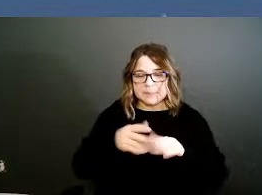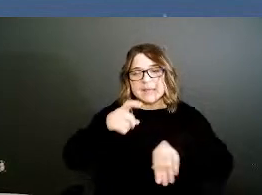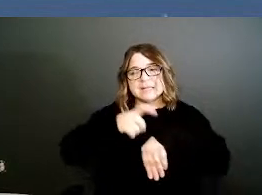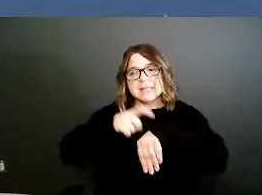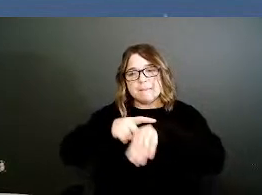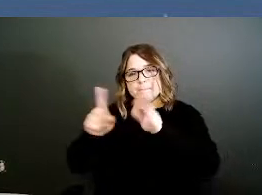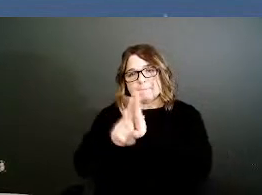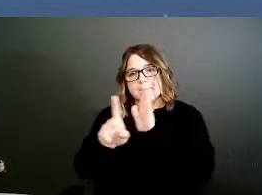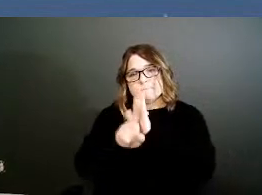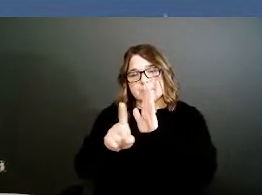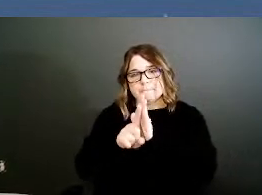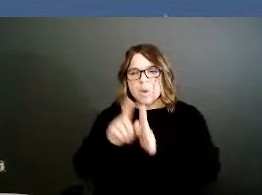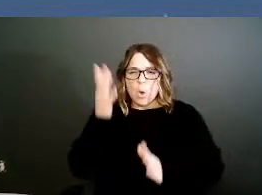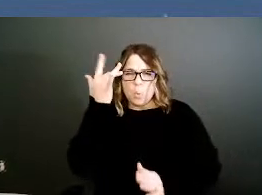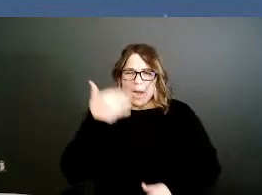STAFF --